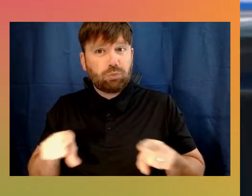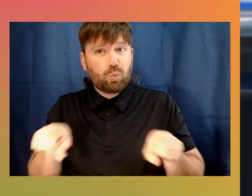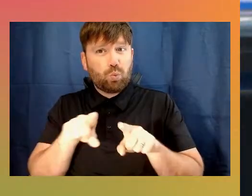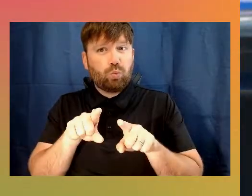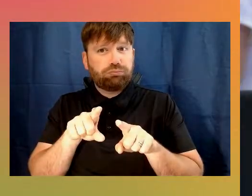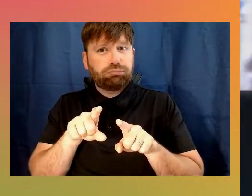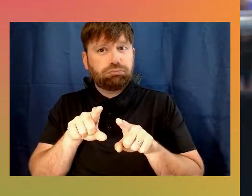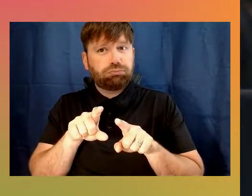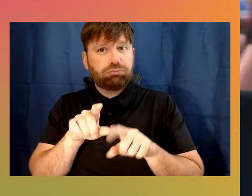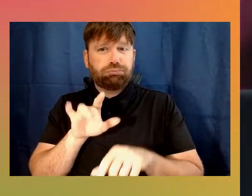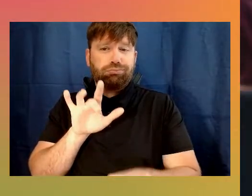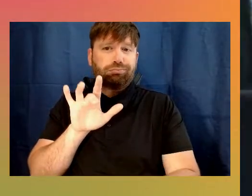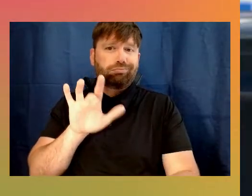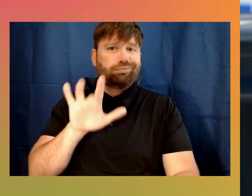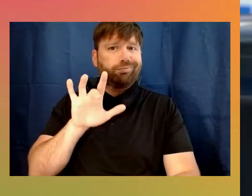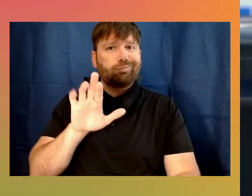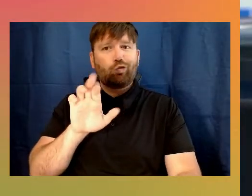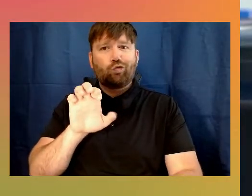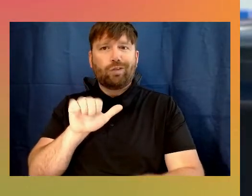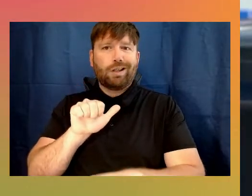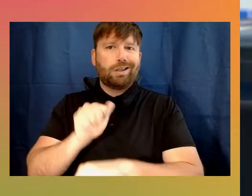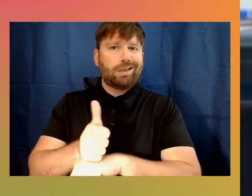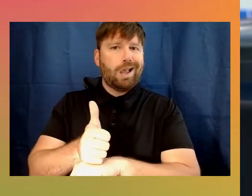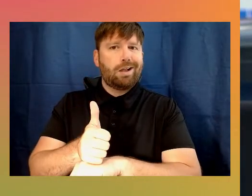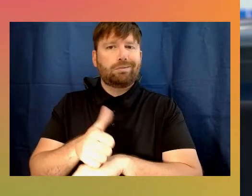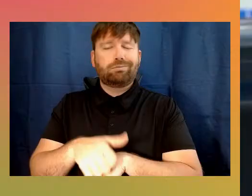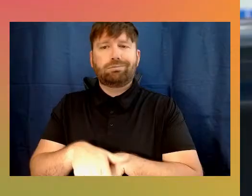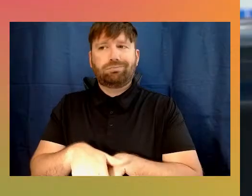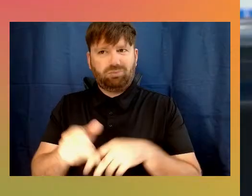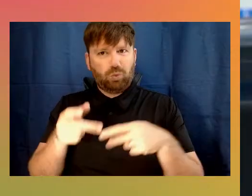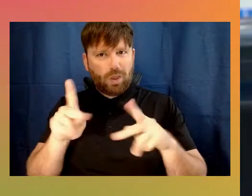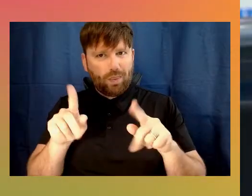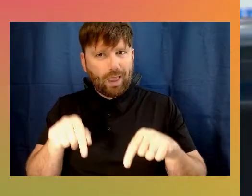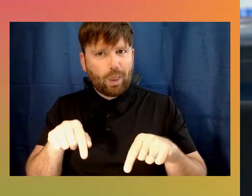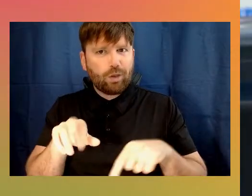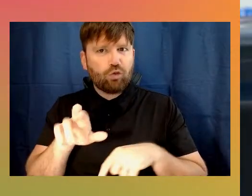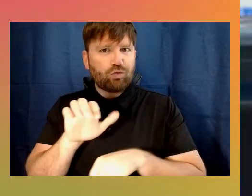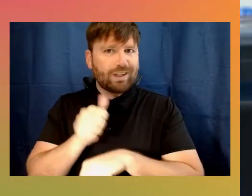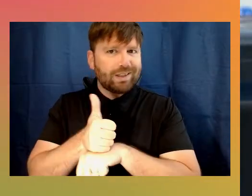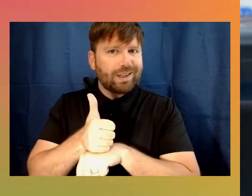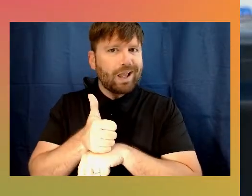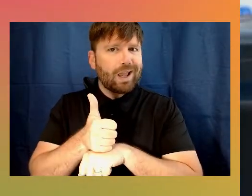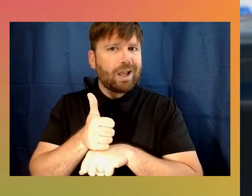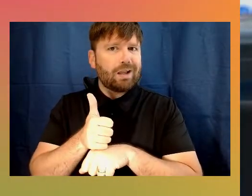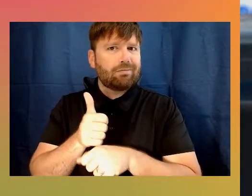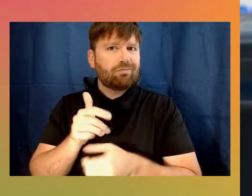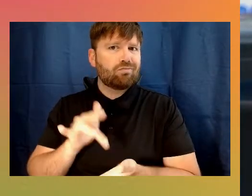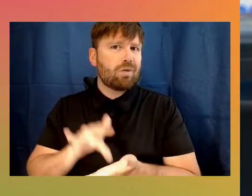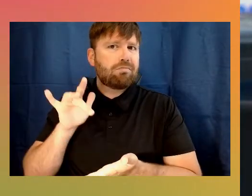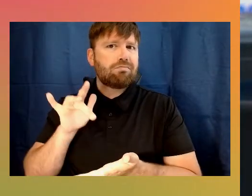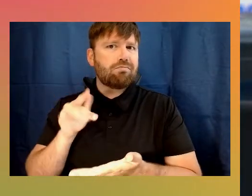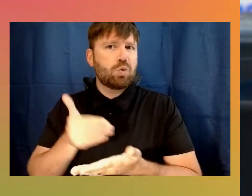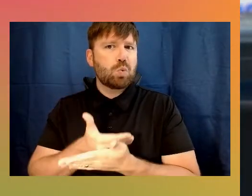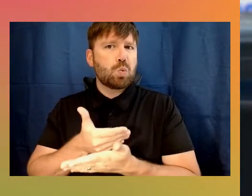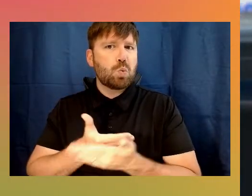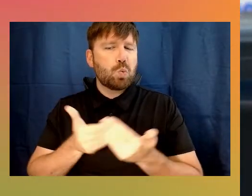SO CAN YOU HIT THE RESET BUTTON? CAN YOU ALLOW THIS TO BE YOUR